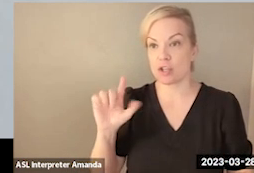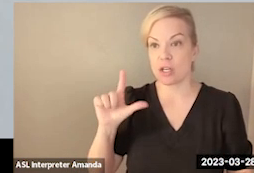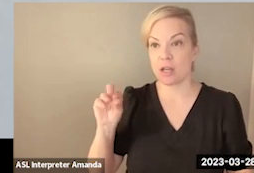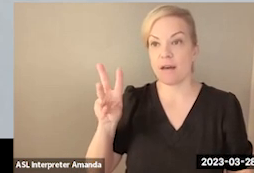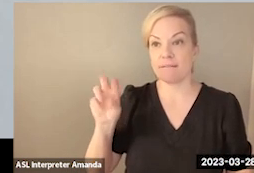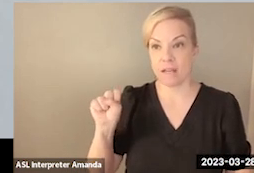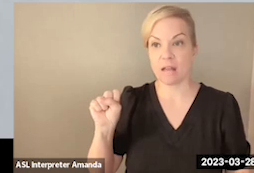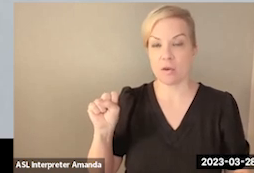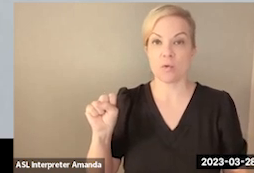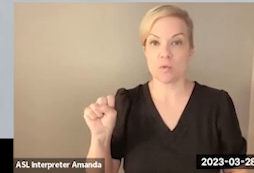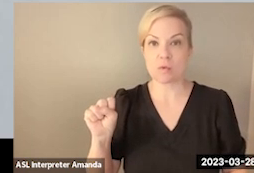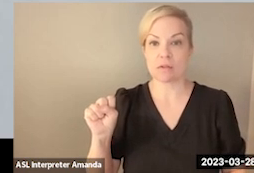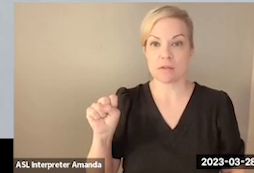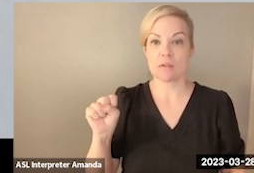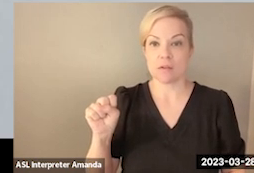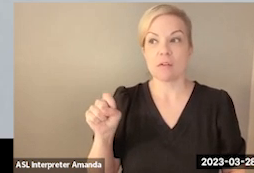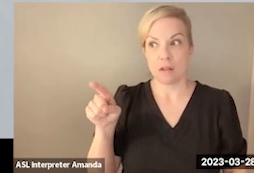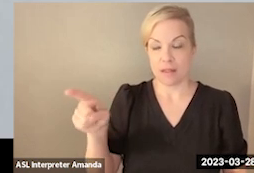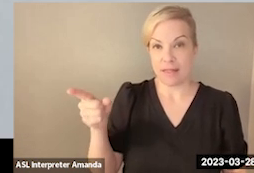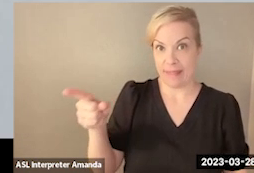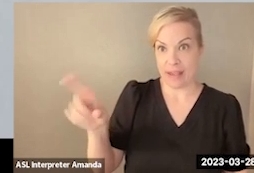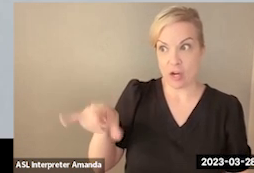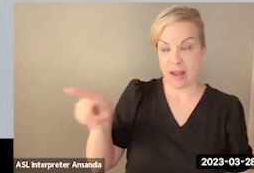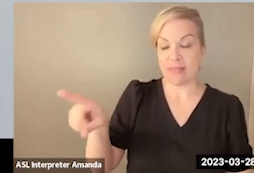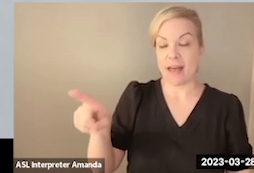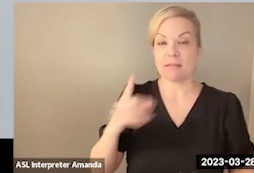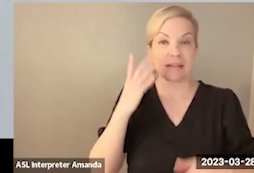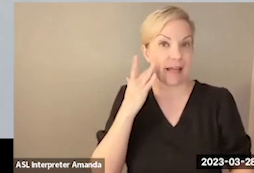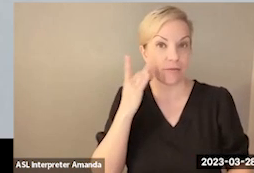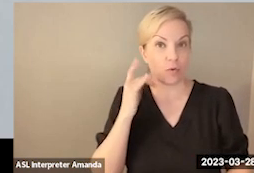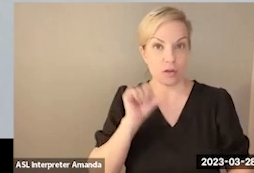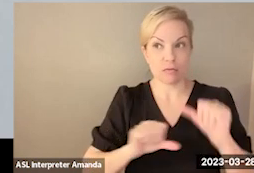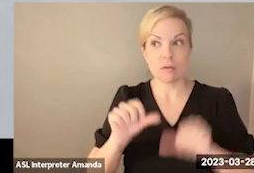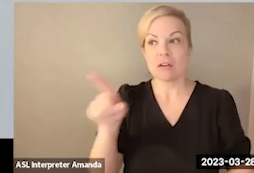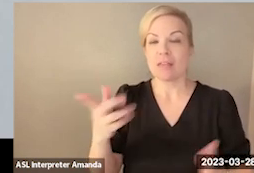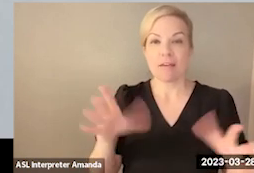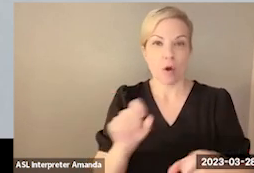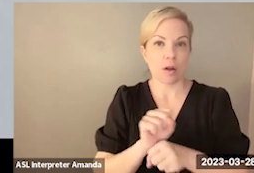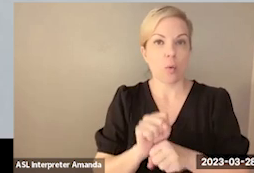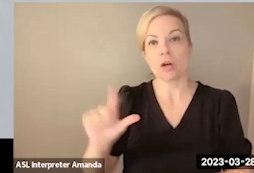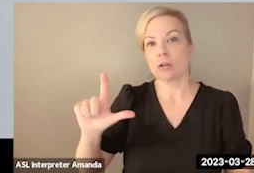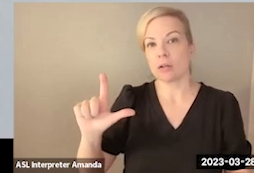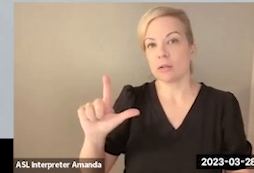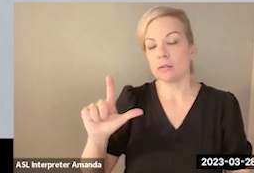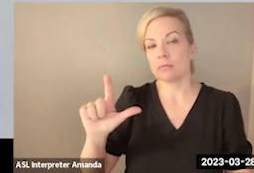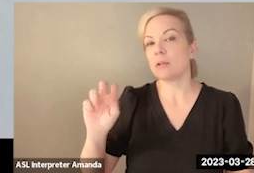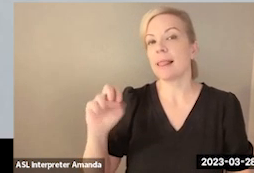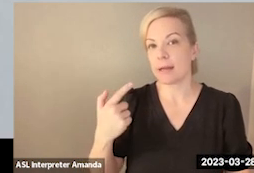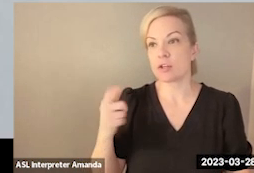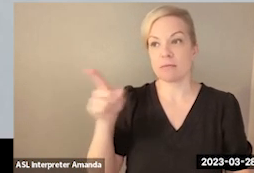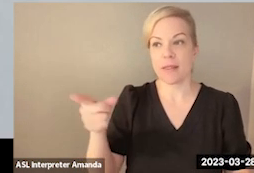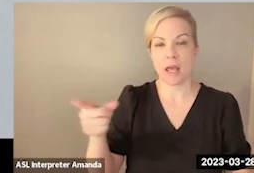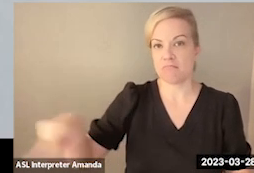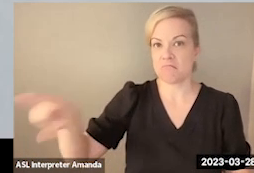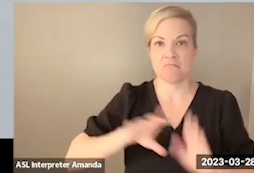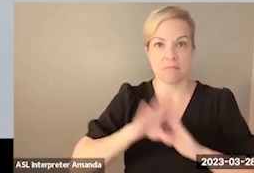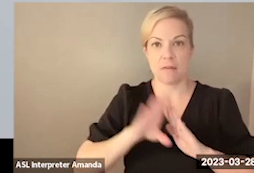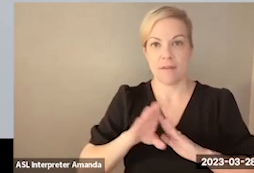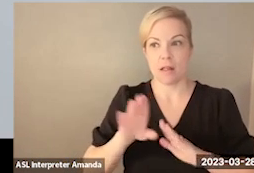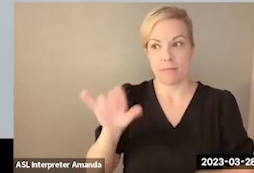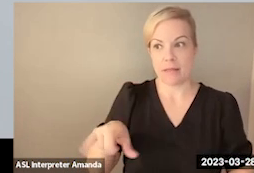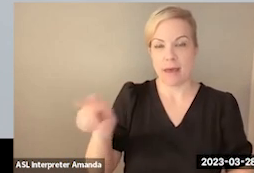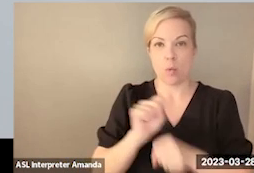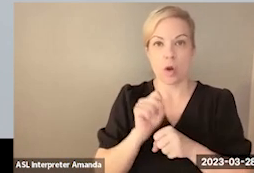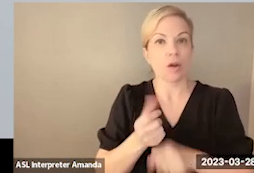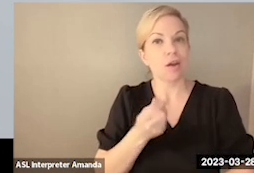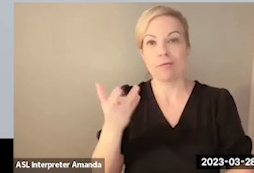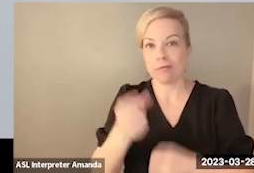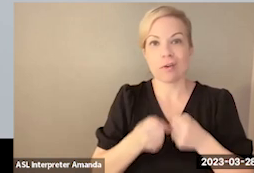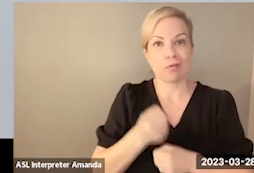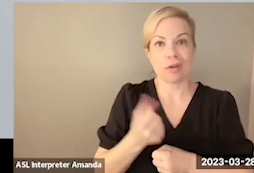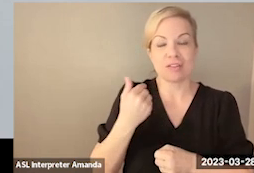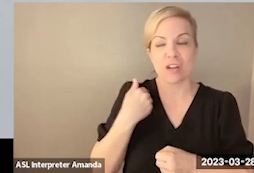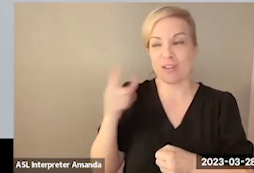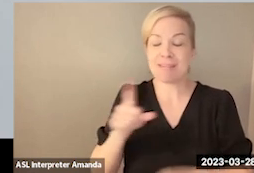Debbie Stine, Science & Technology Policy Academy: that then, at this California Council size technology that served in the Legislature put this together a few years ago. and it's the best kind of easily understandable free